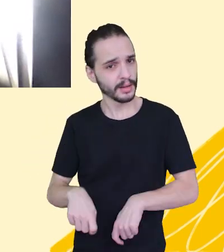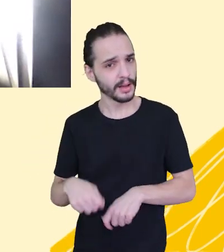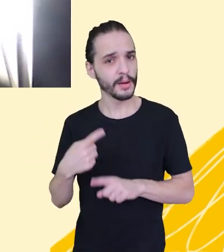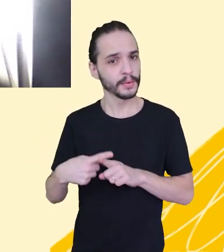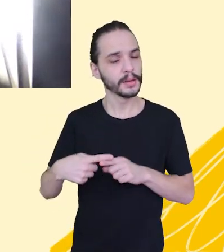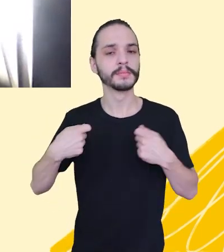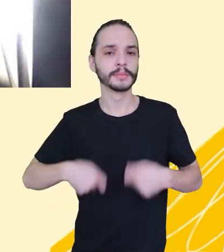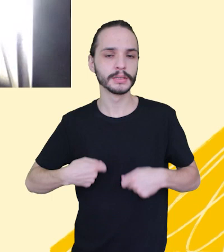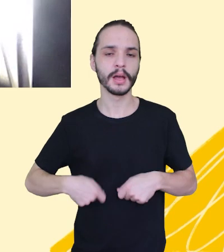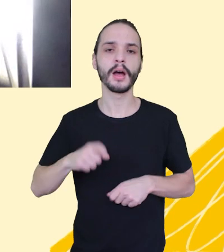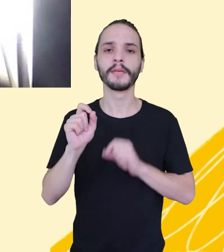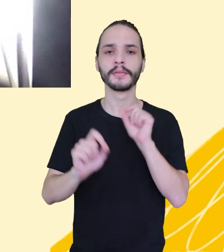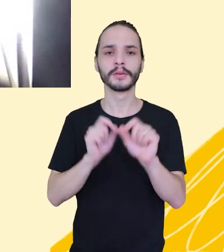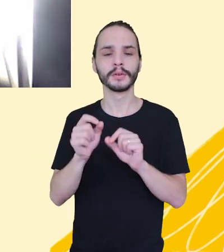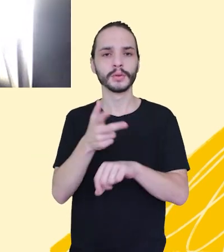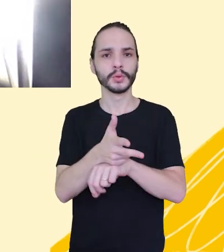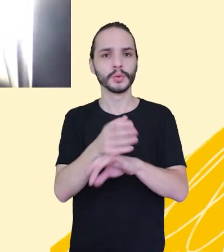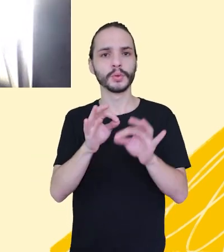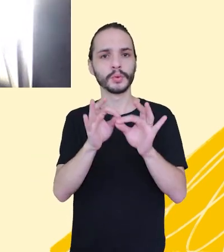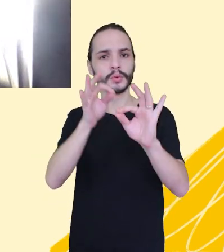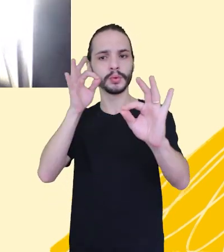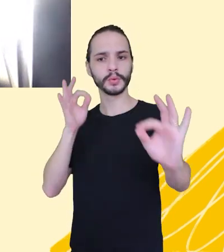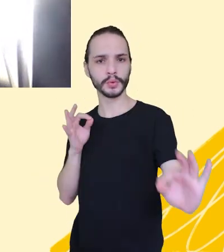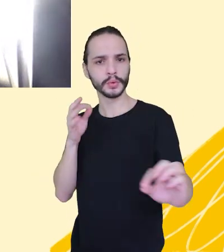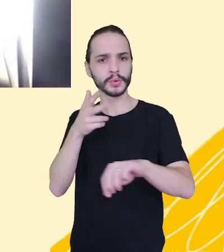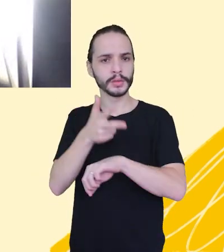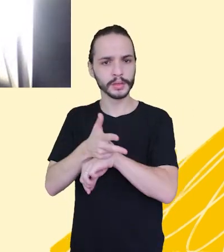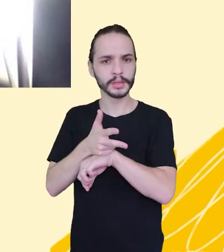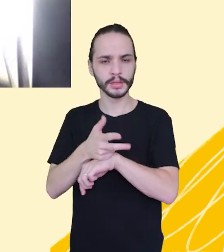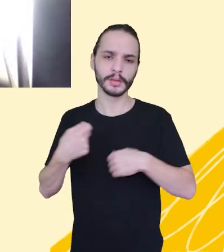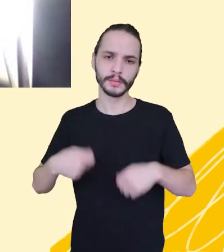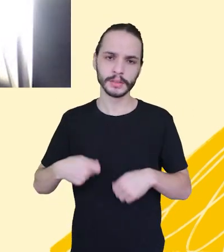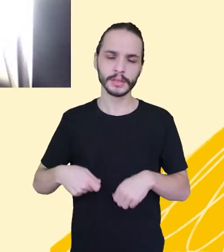It was necessary not to have too many people, because we could not close the street.